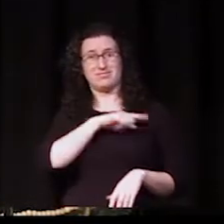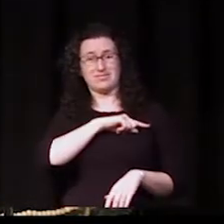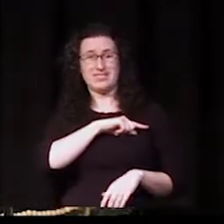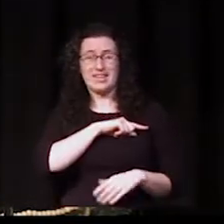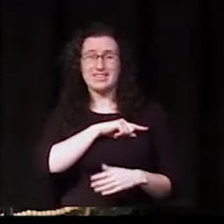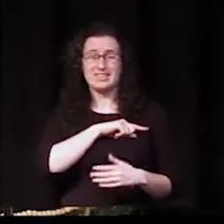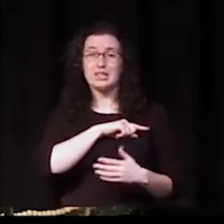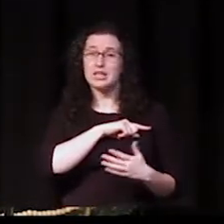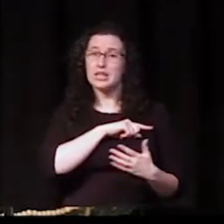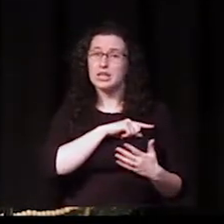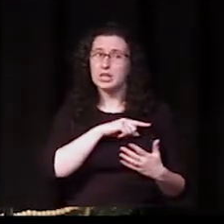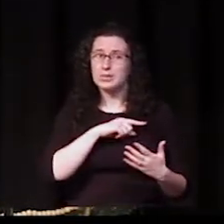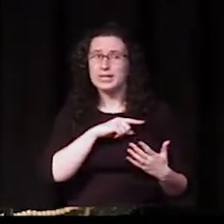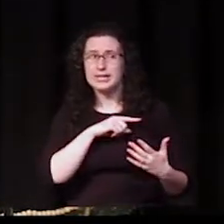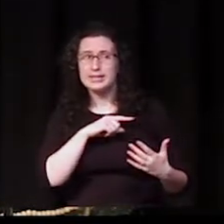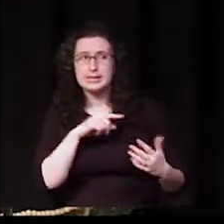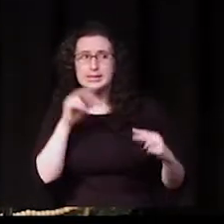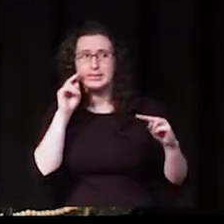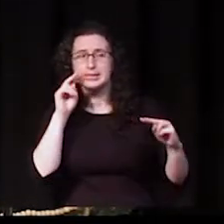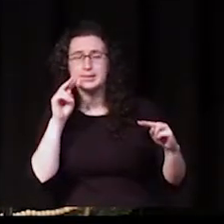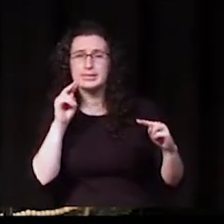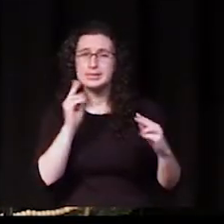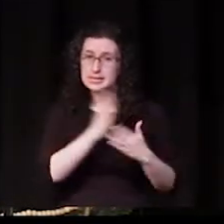with hope and quite a bit of uncertainty.